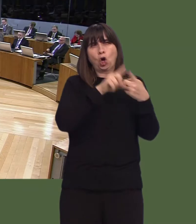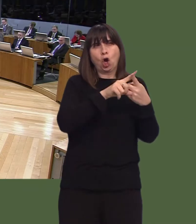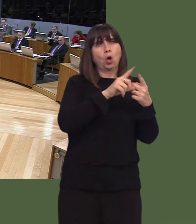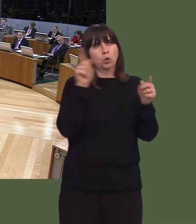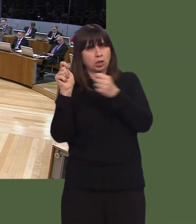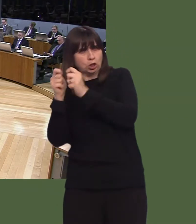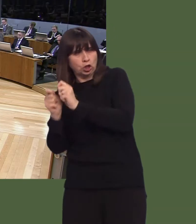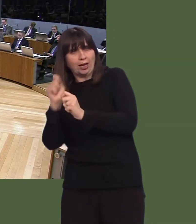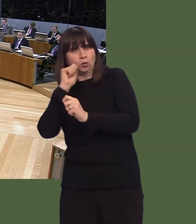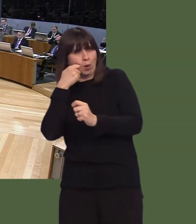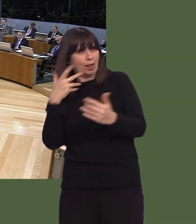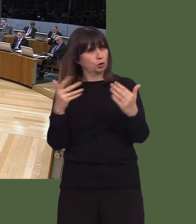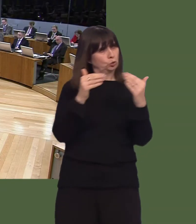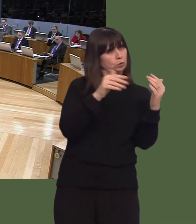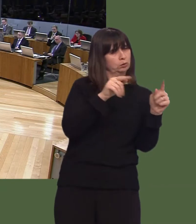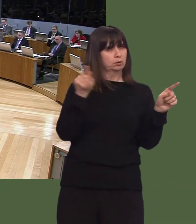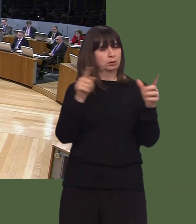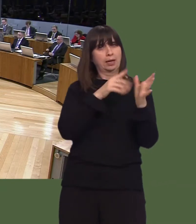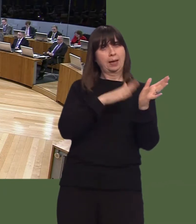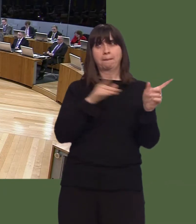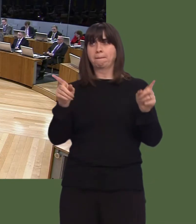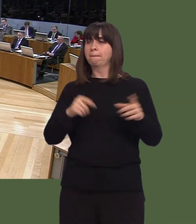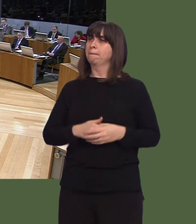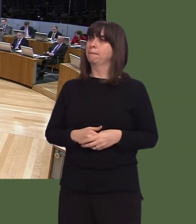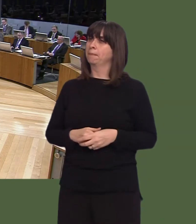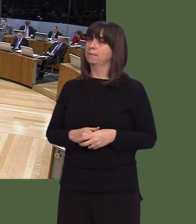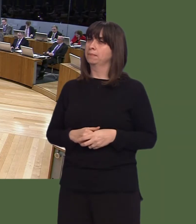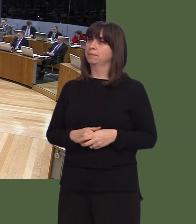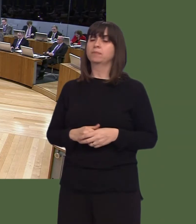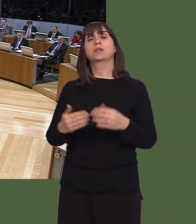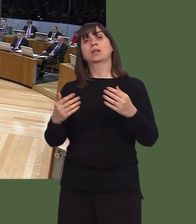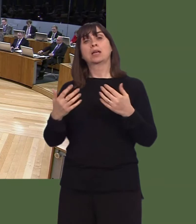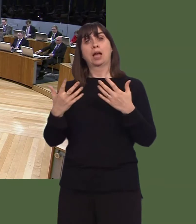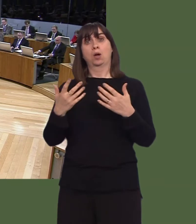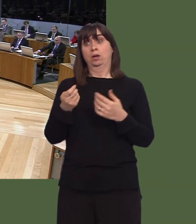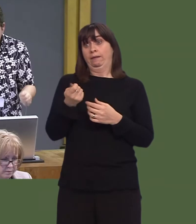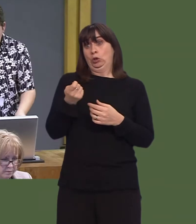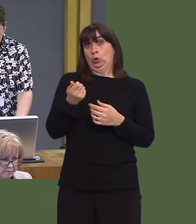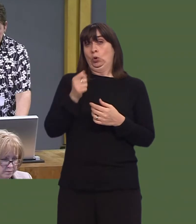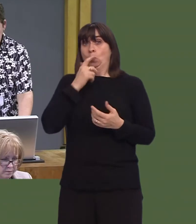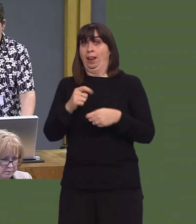Mandy Jones AM: First Minister, with the new tax-raising powers just days away, and the